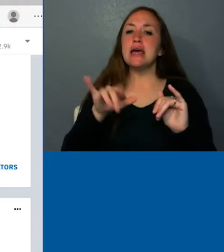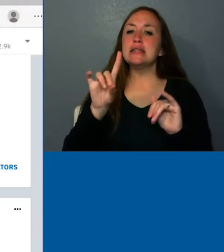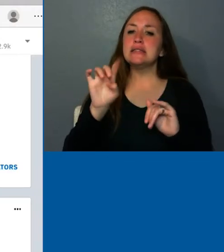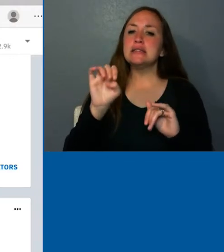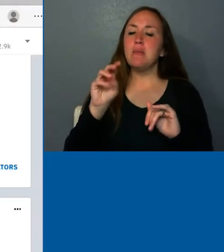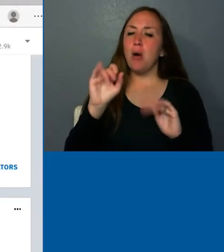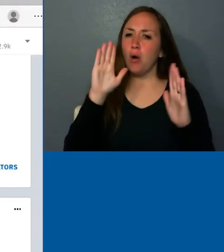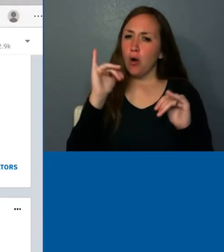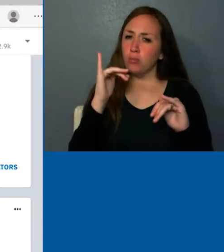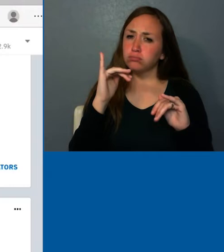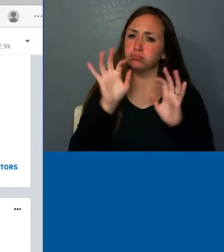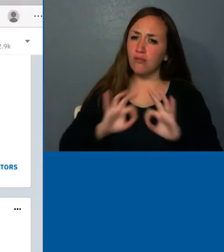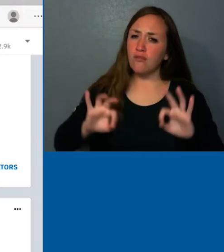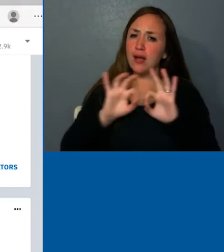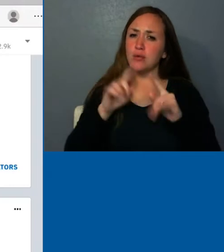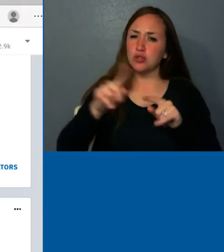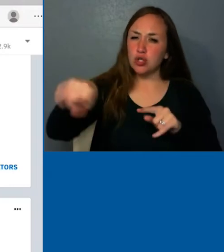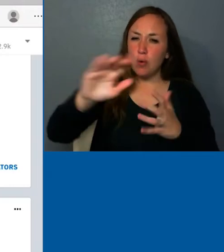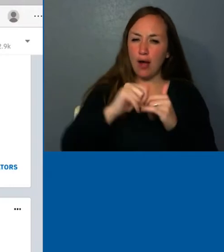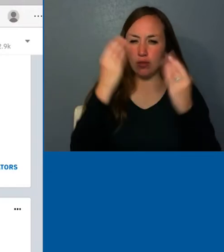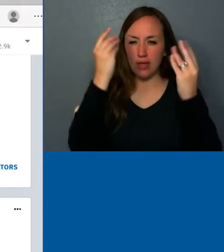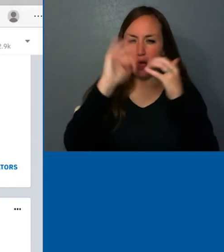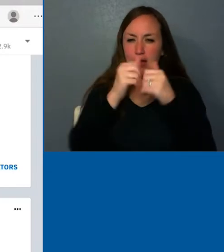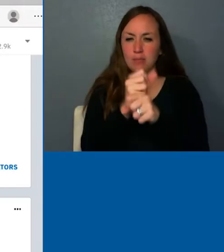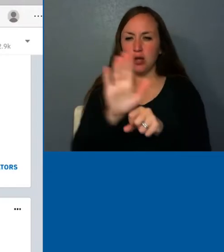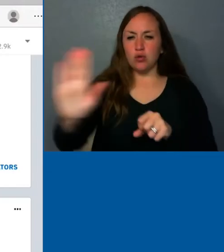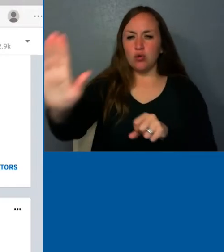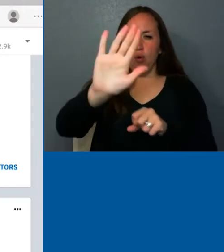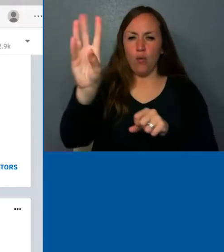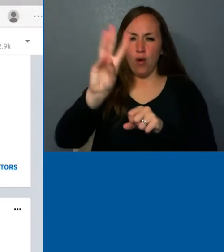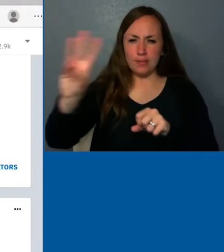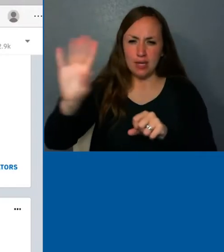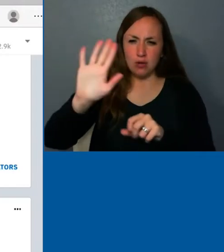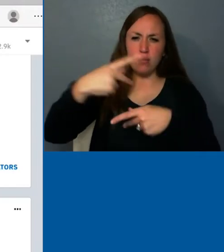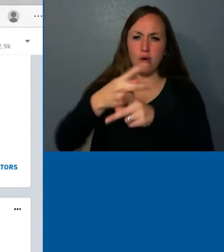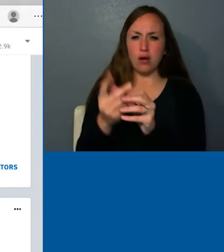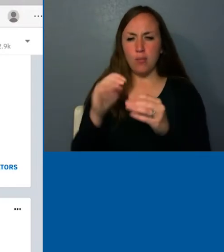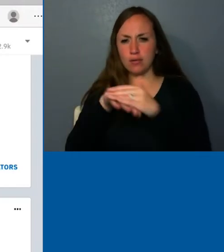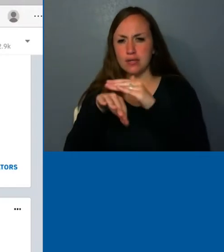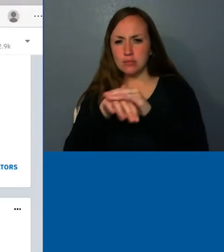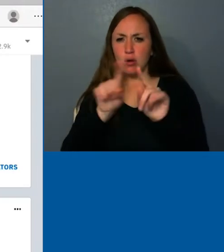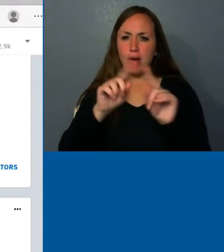as you think about how to make your products, not only more accessible, but also a great user experience.